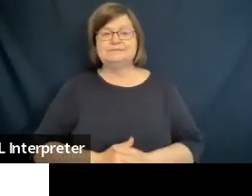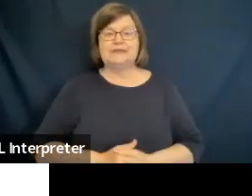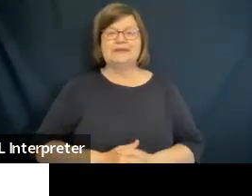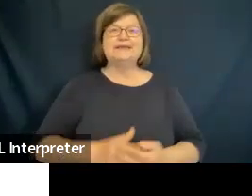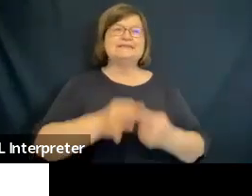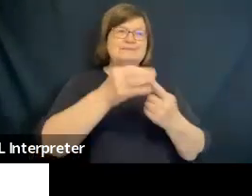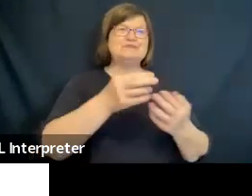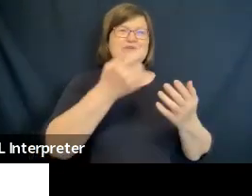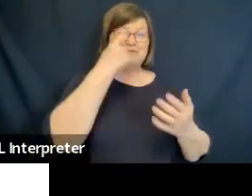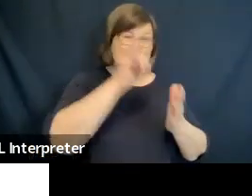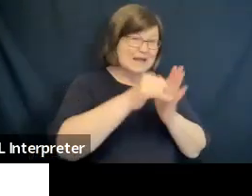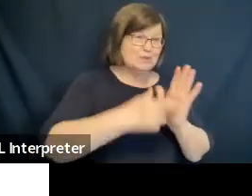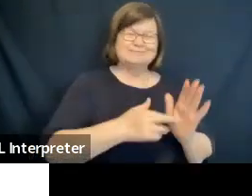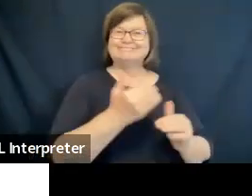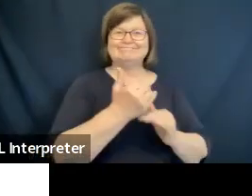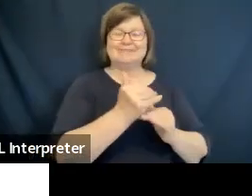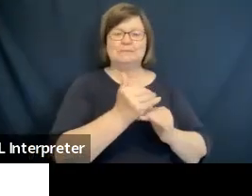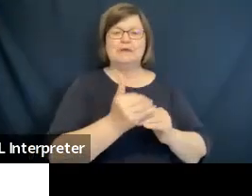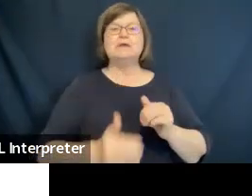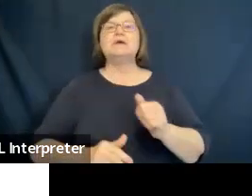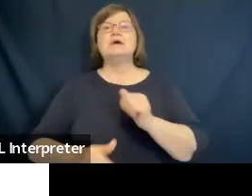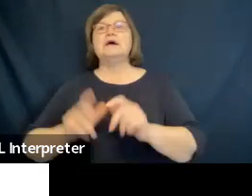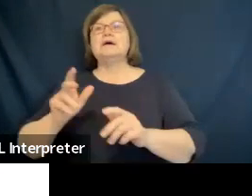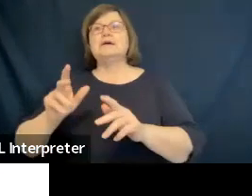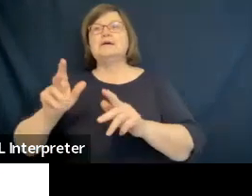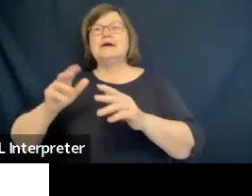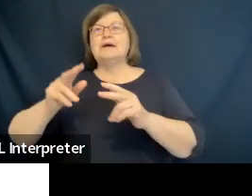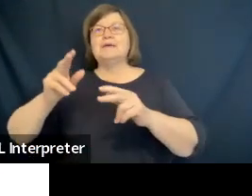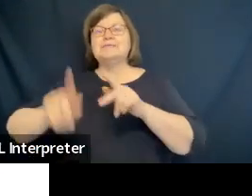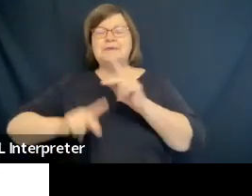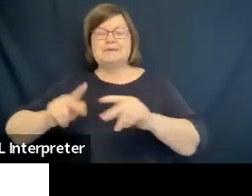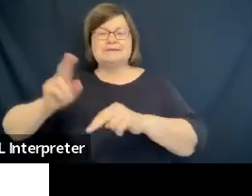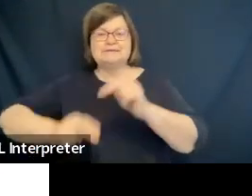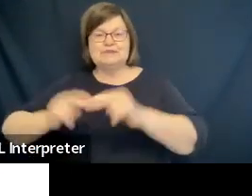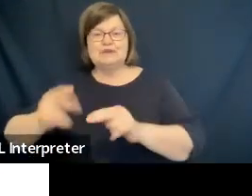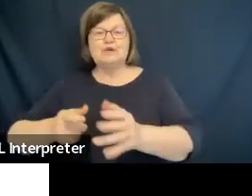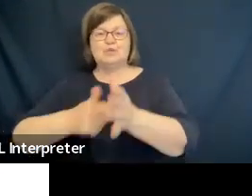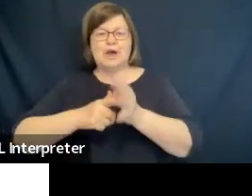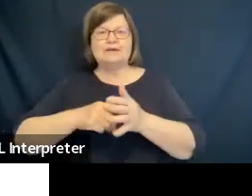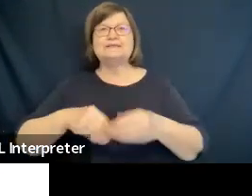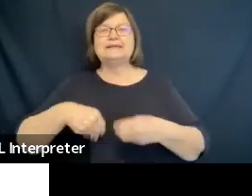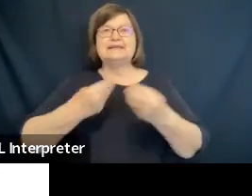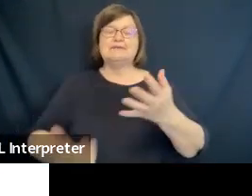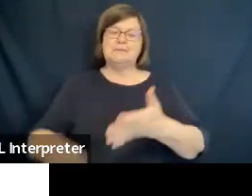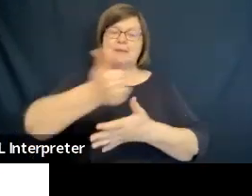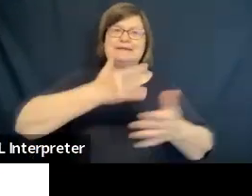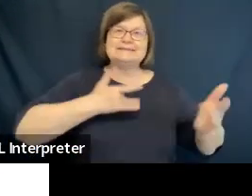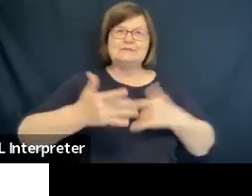limited and public entities are required to give primary consideration to the type of communication